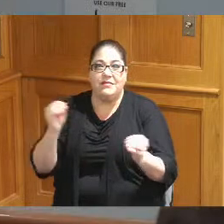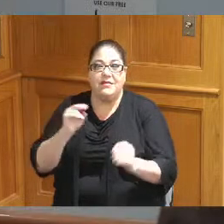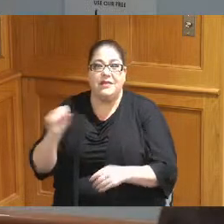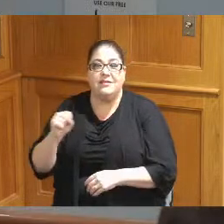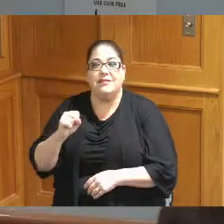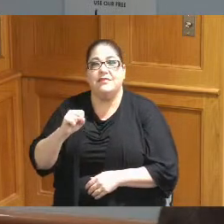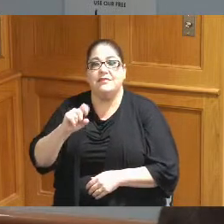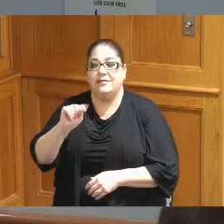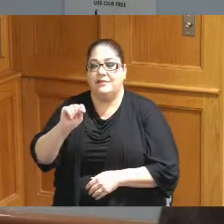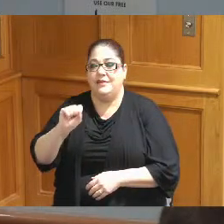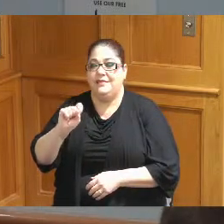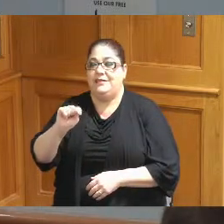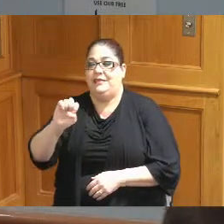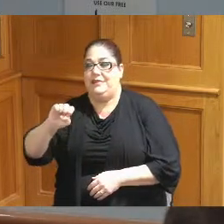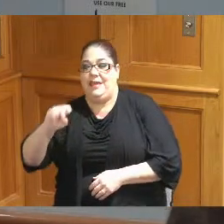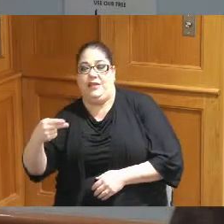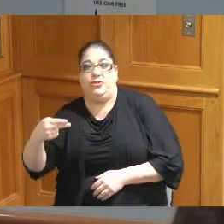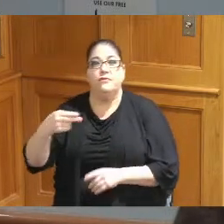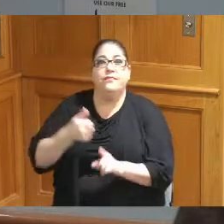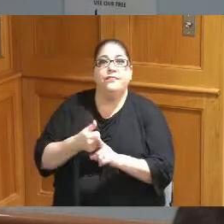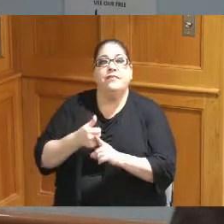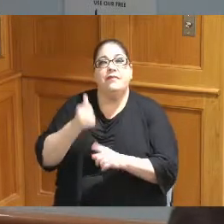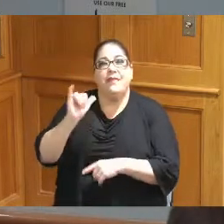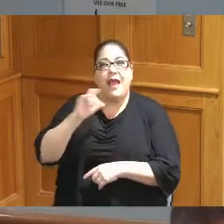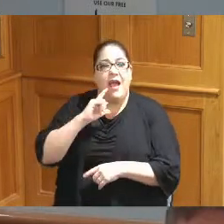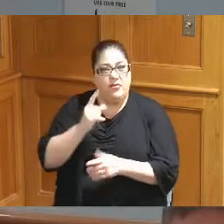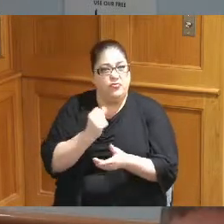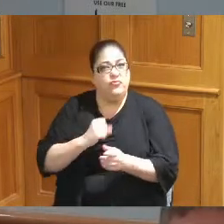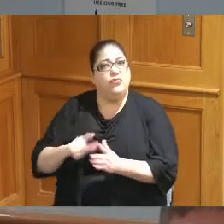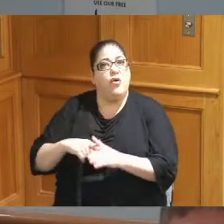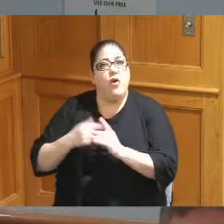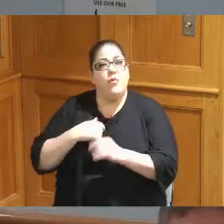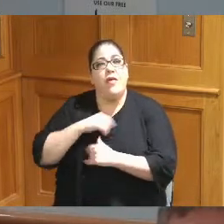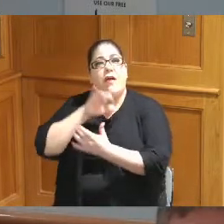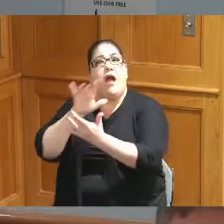a little bit of History I started out as a street Outreach worker in the late 90s